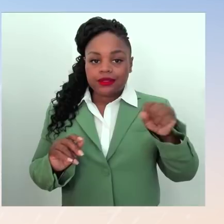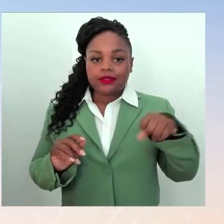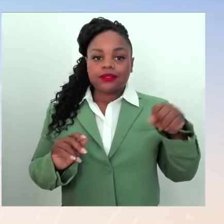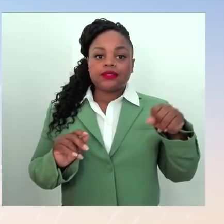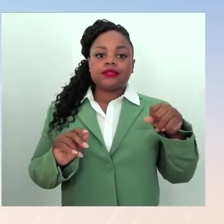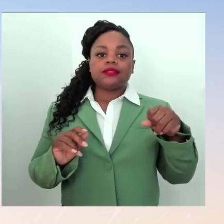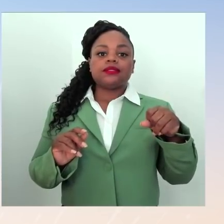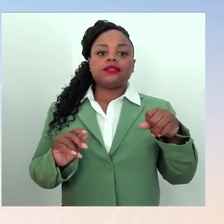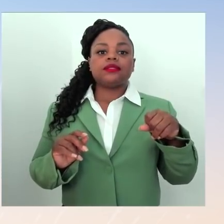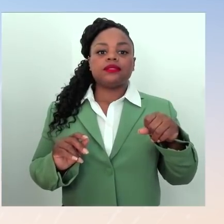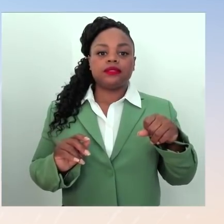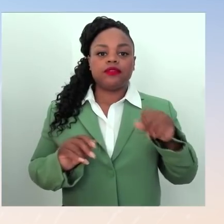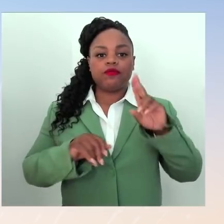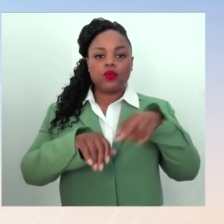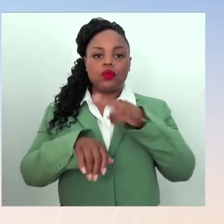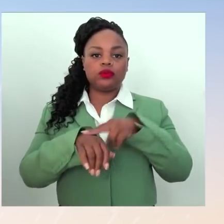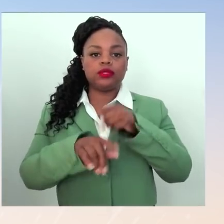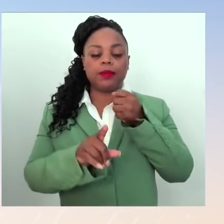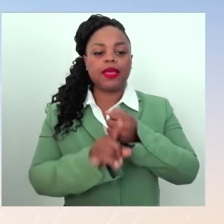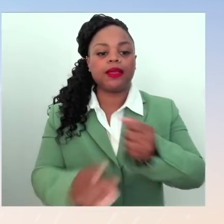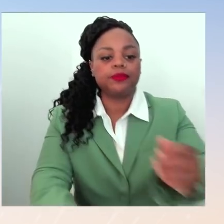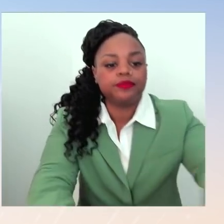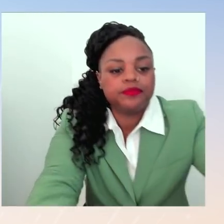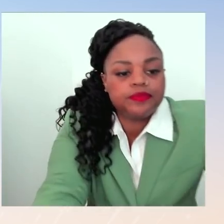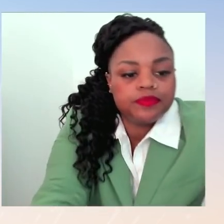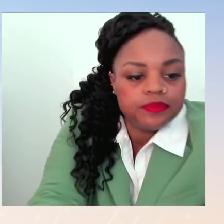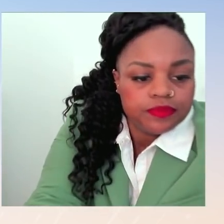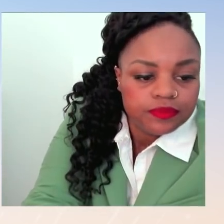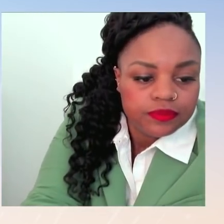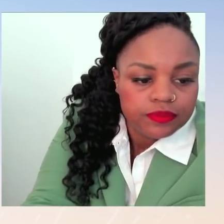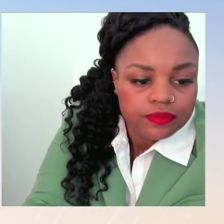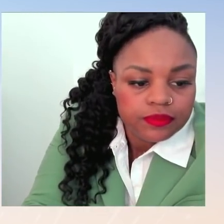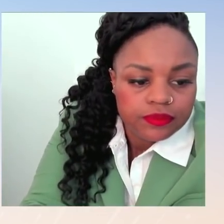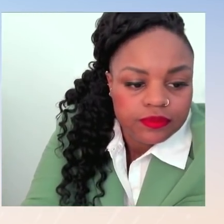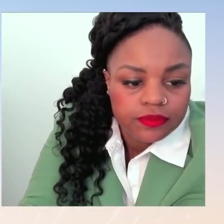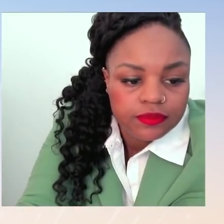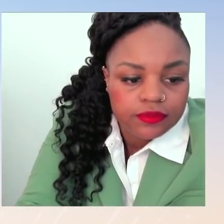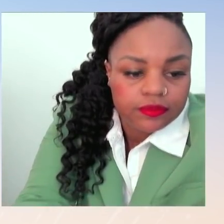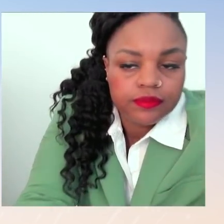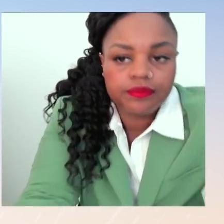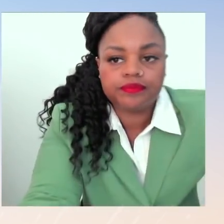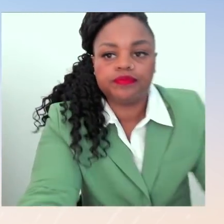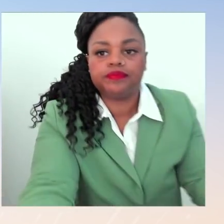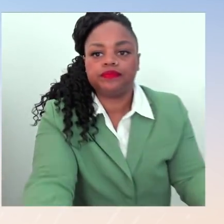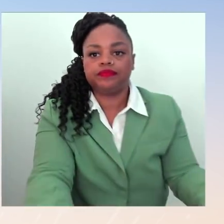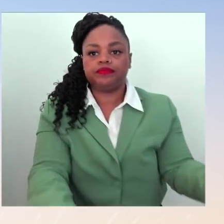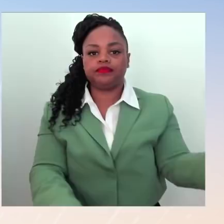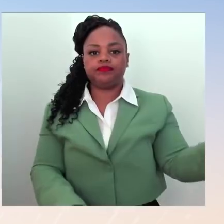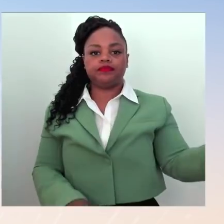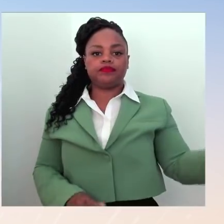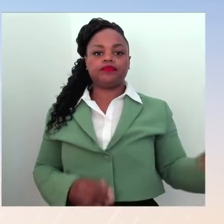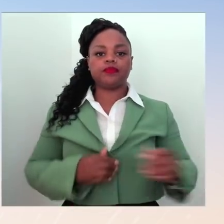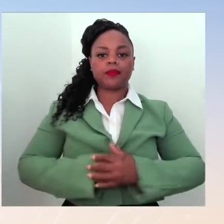Ms. Psaki: Go ahead. The Press: Going back to Venezuela for a second -- Ms. Psaki: Yeah. The Press: -- would they have to agree to release the U.S. citizens in prison there if the U.S.